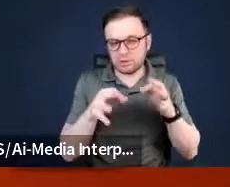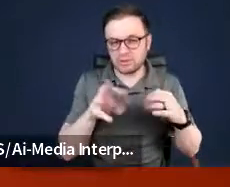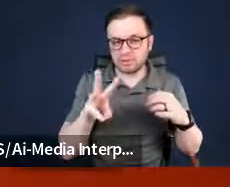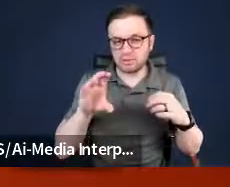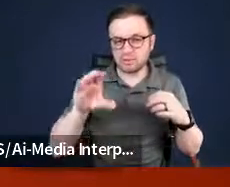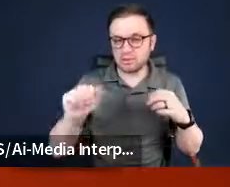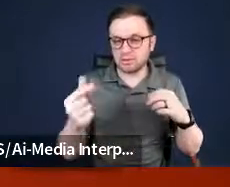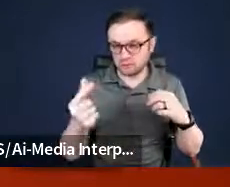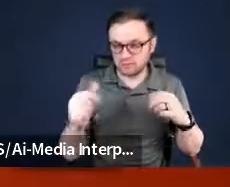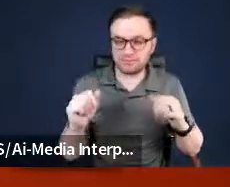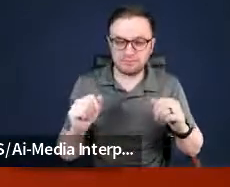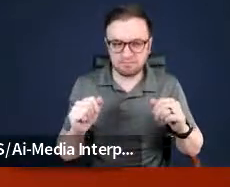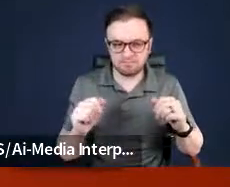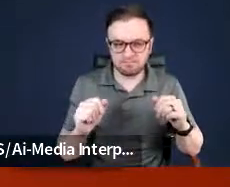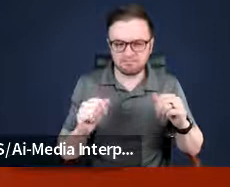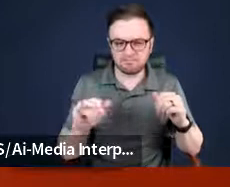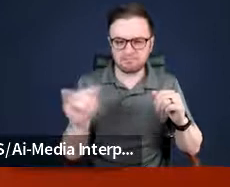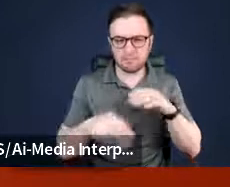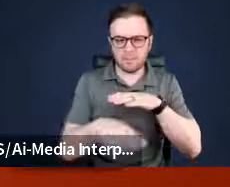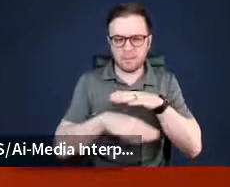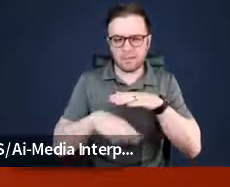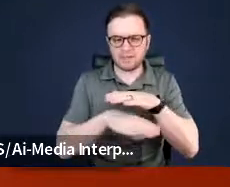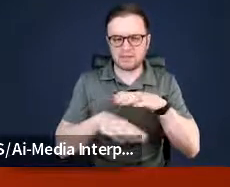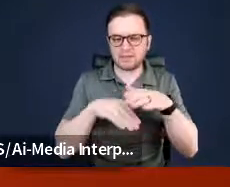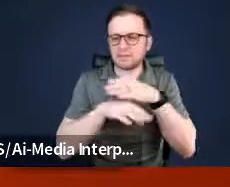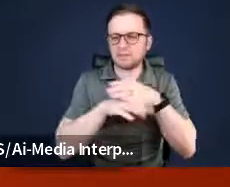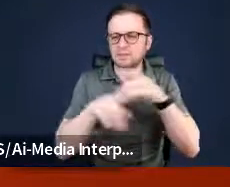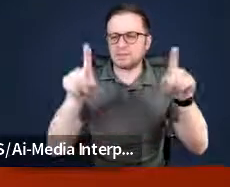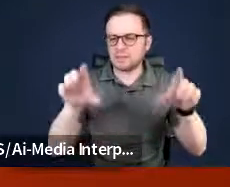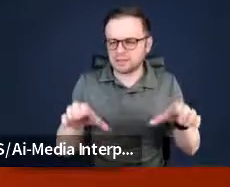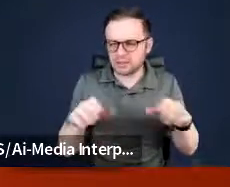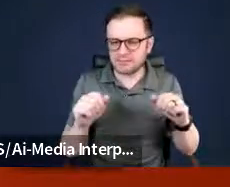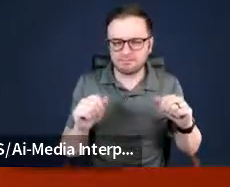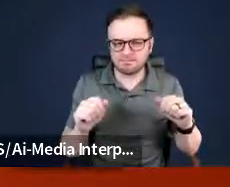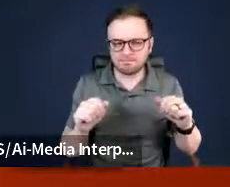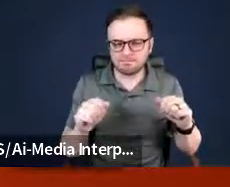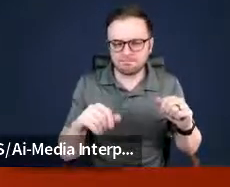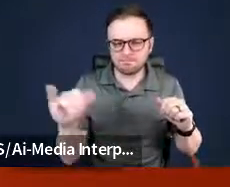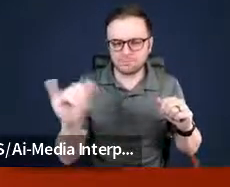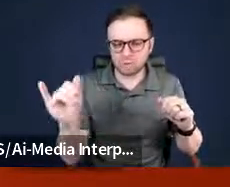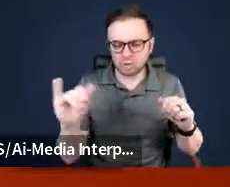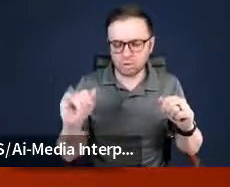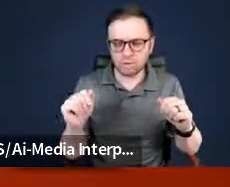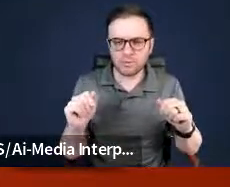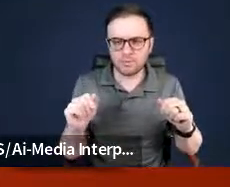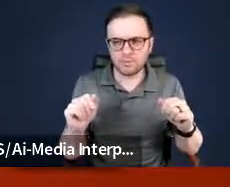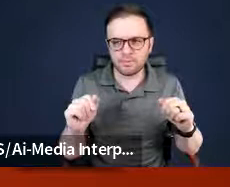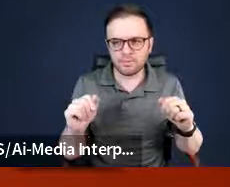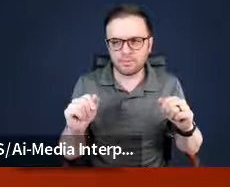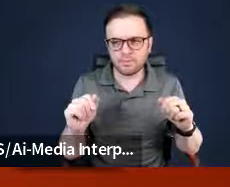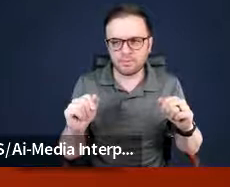that can impact digital access, we are going to introduce you to Web content accessibility guidelines, conduct some basic accessibility testing,